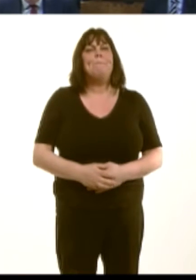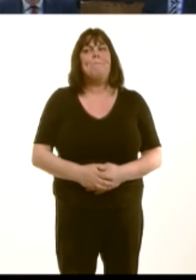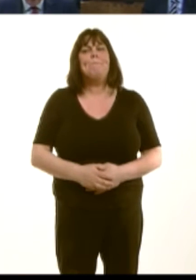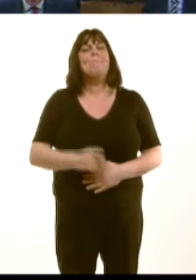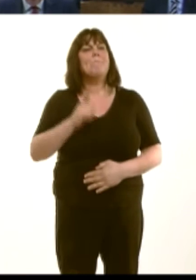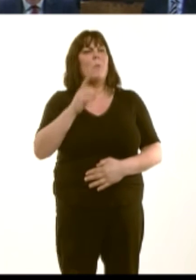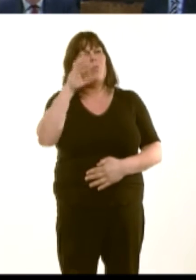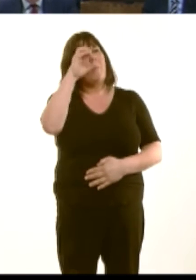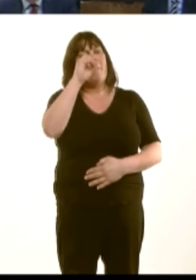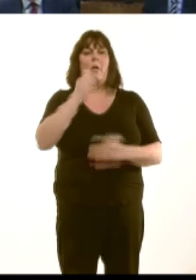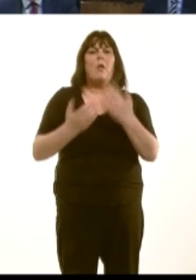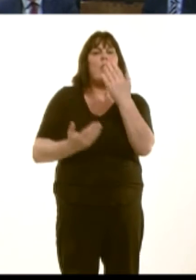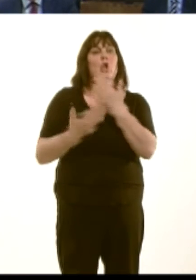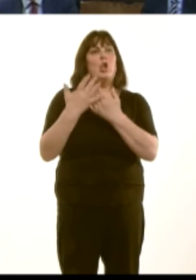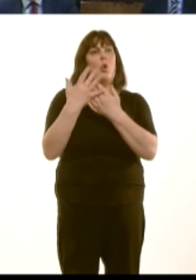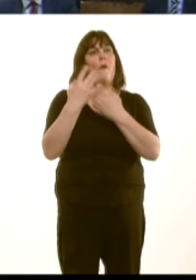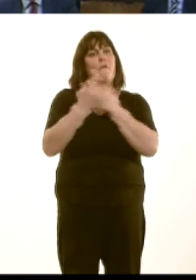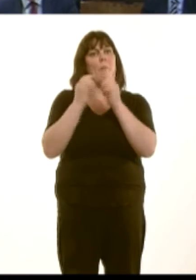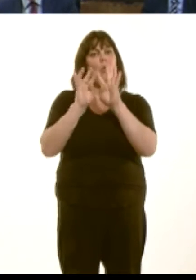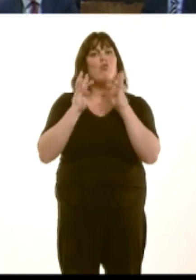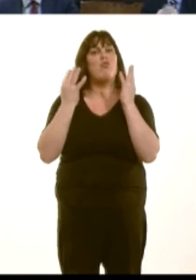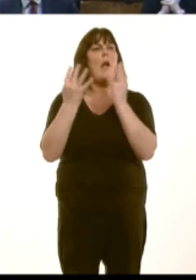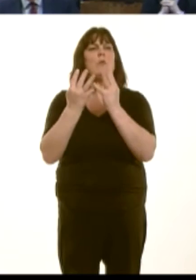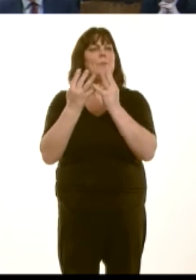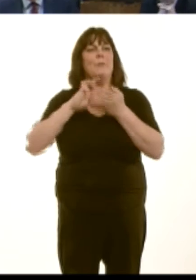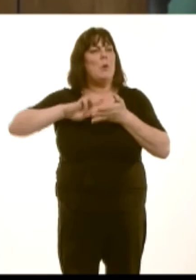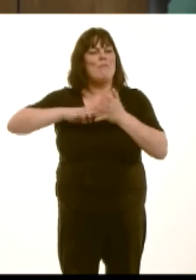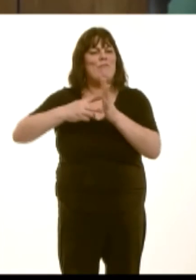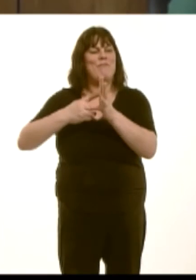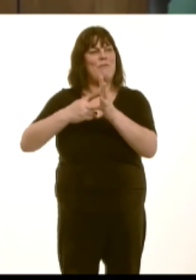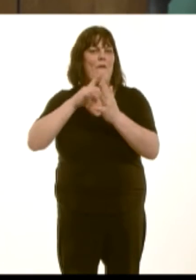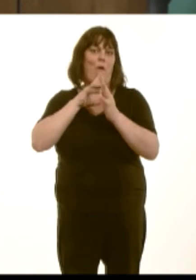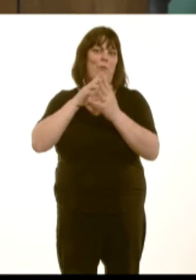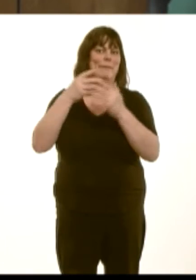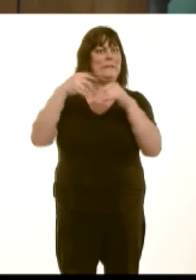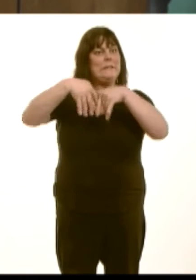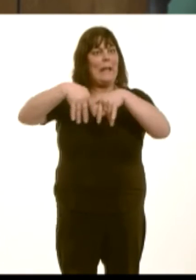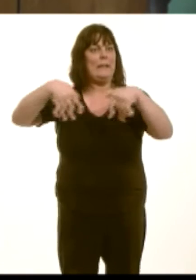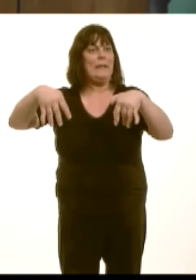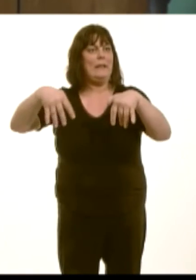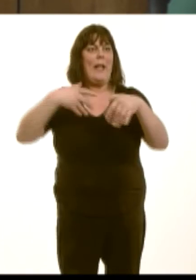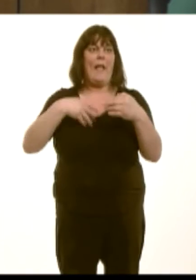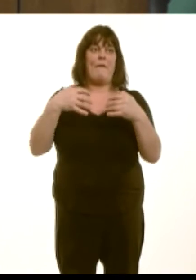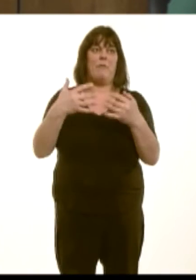football grounds particularly were not designed to have standing areas. If you take out some of the seats, or you introduce the rail seating that some of the